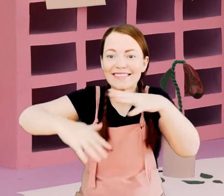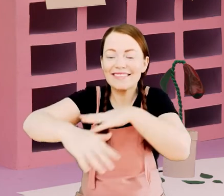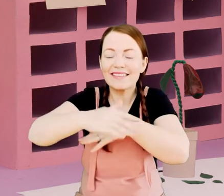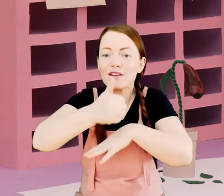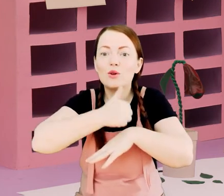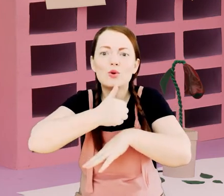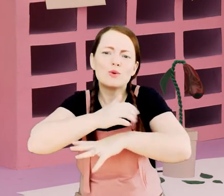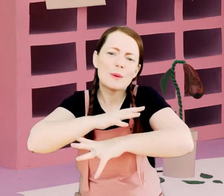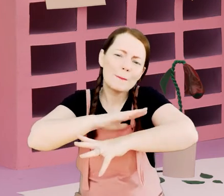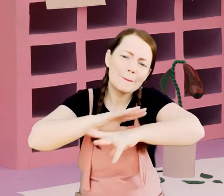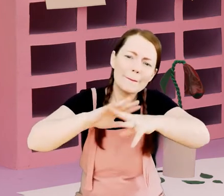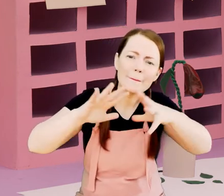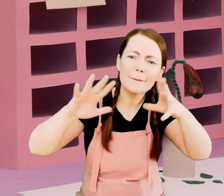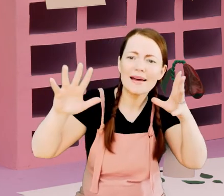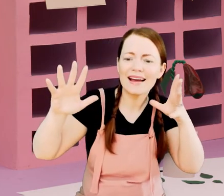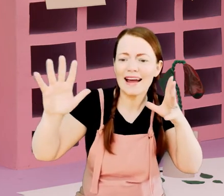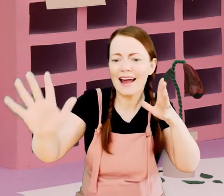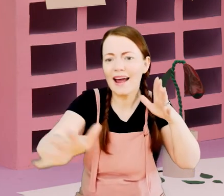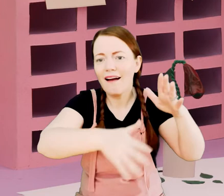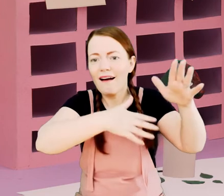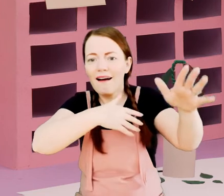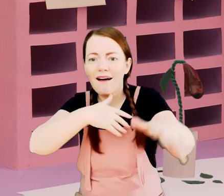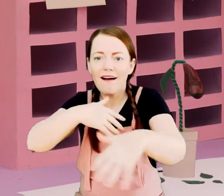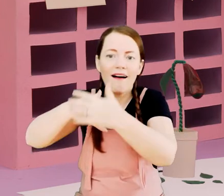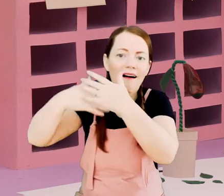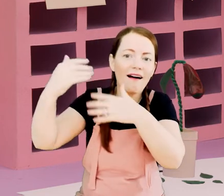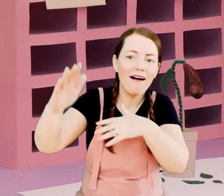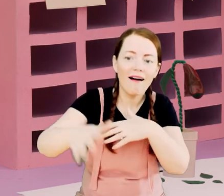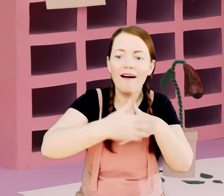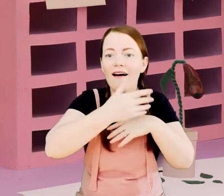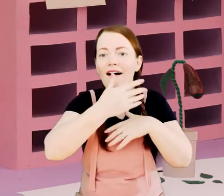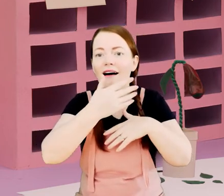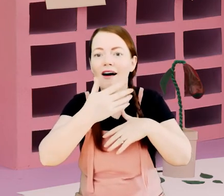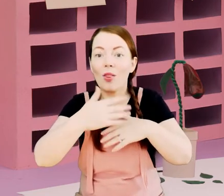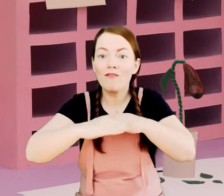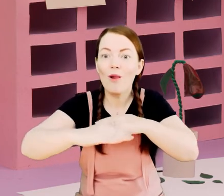Let's use big sweeping brushes along the floor that kick up the leaves...